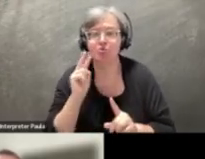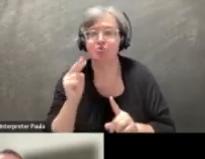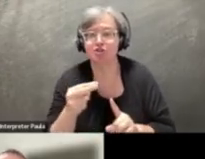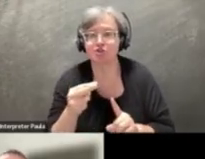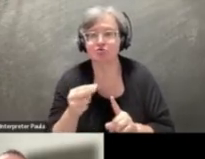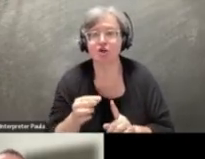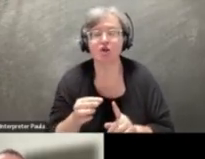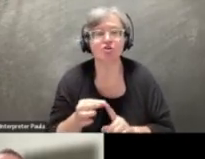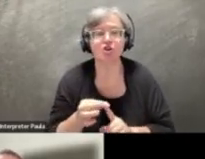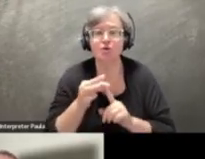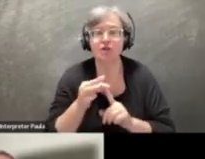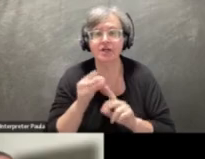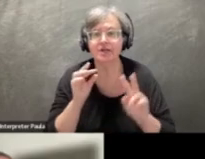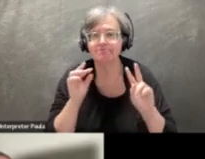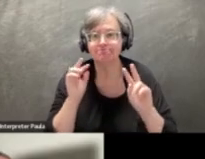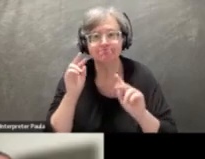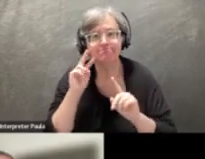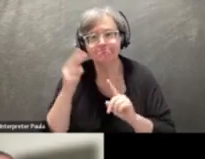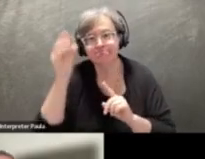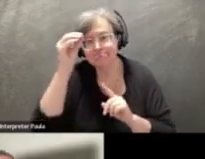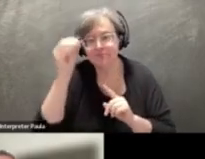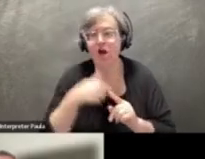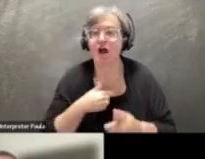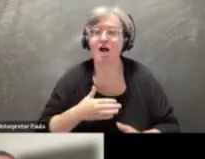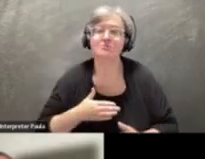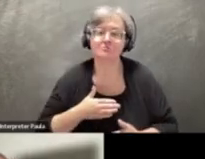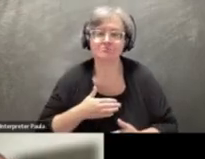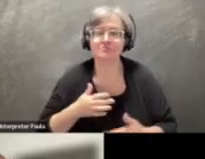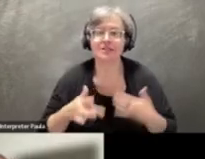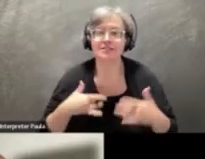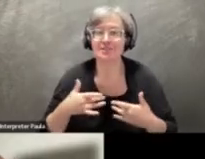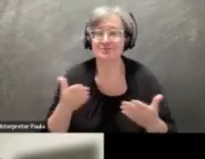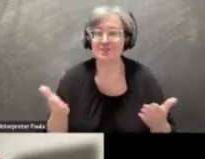it. And I'm excited to be here with you all this morning and